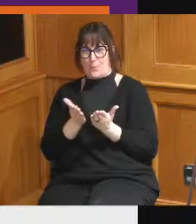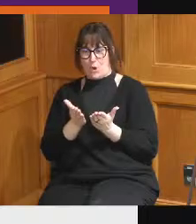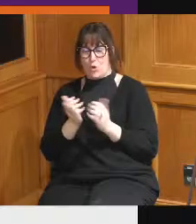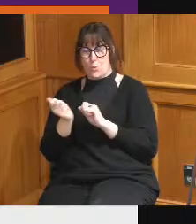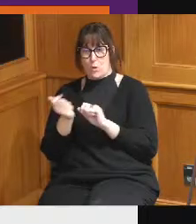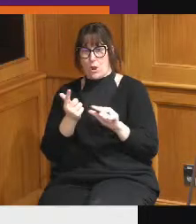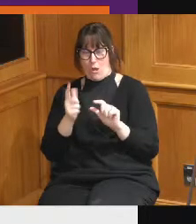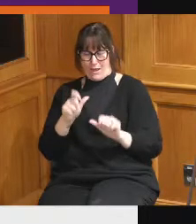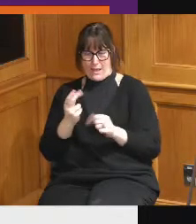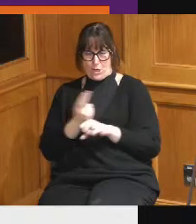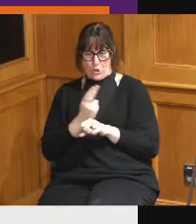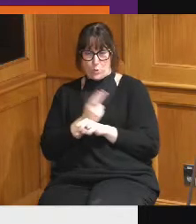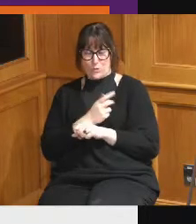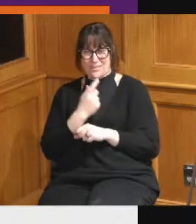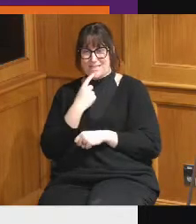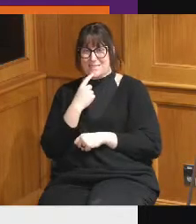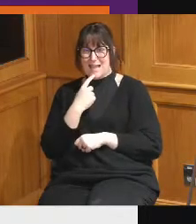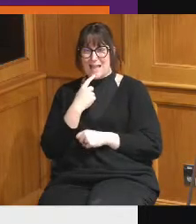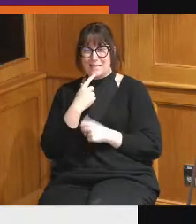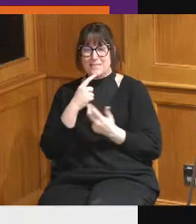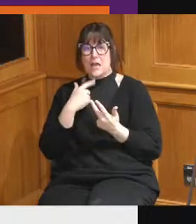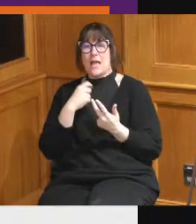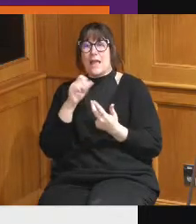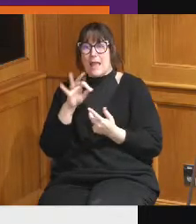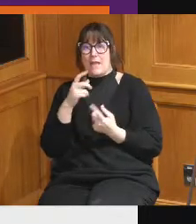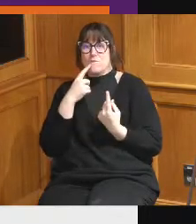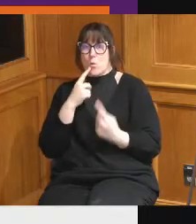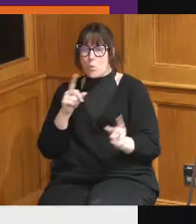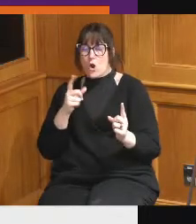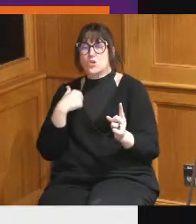here are some of the things that we're going to have to solve for if we want this to work one